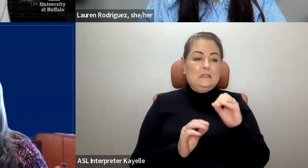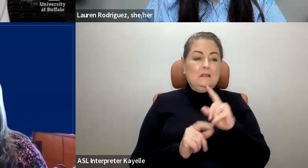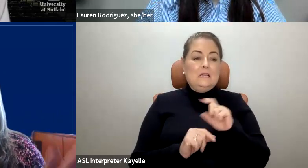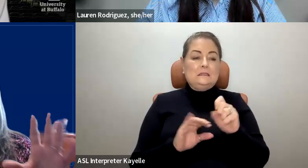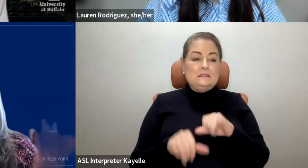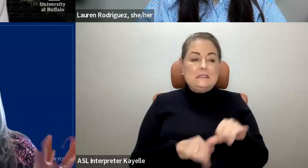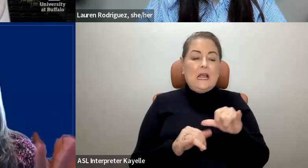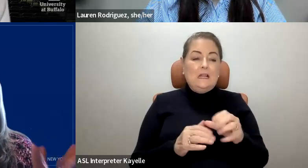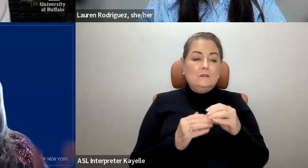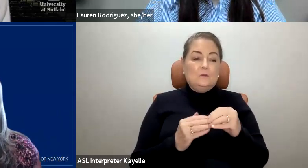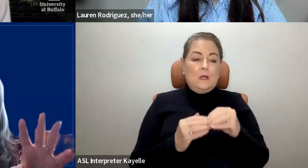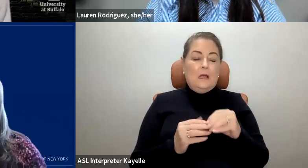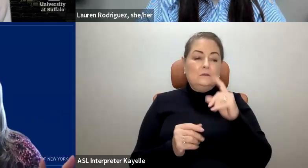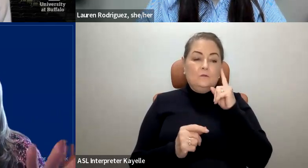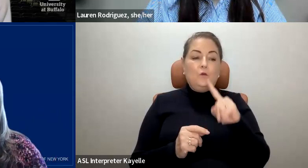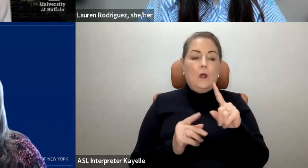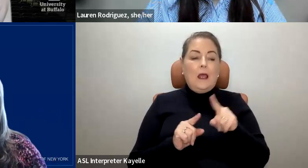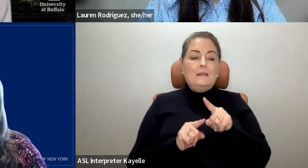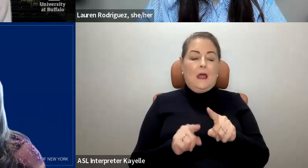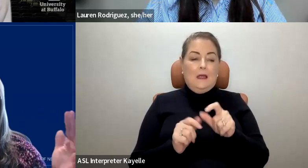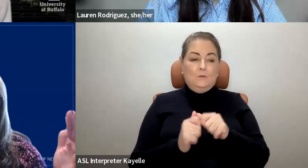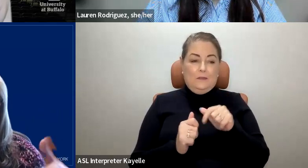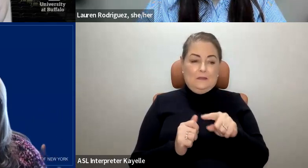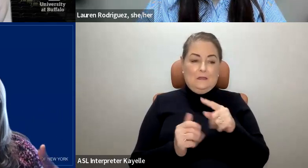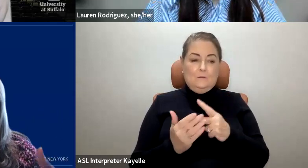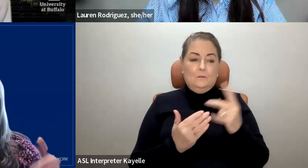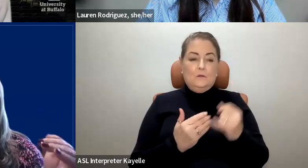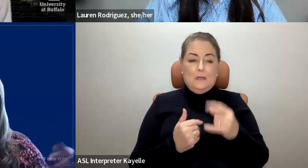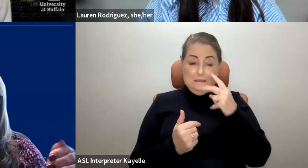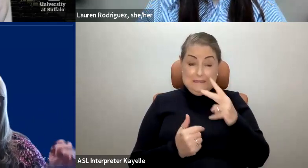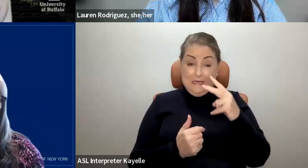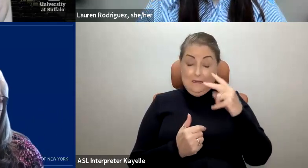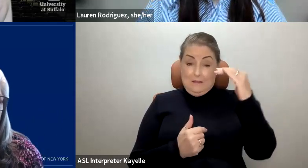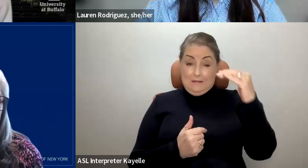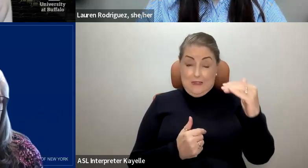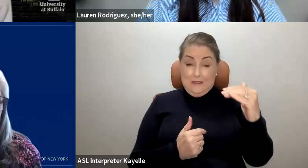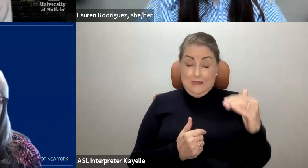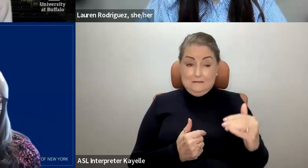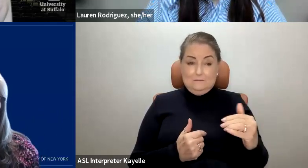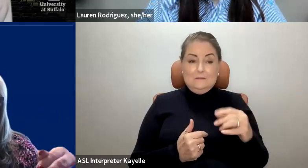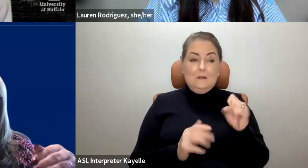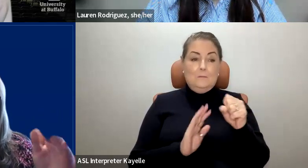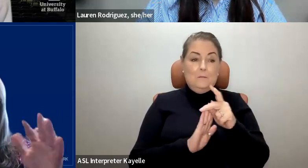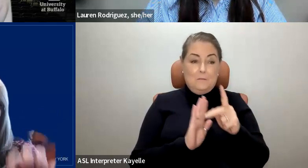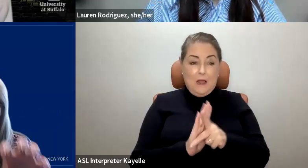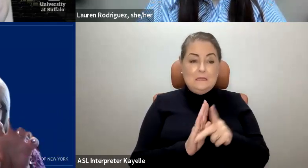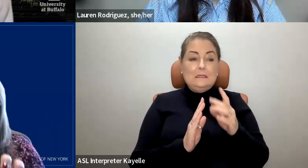guidance that we wanted to align within this project. And so the list of those policy standards and guidance are in the in the